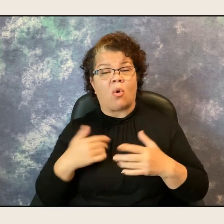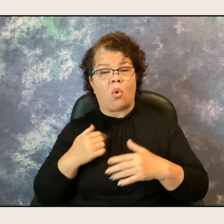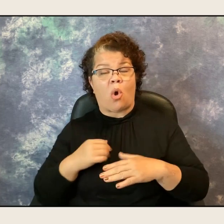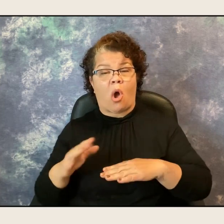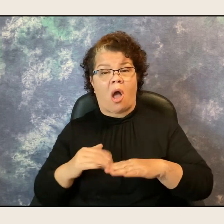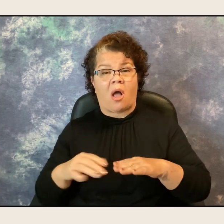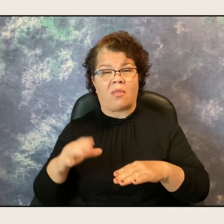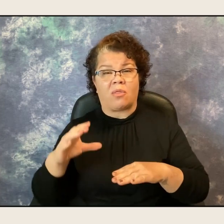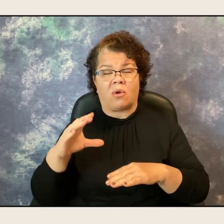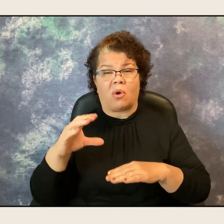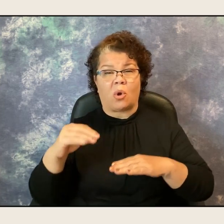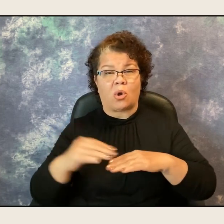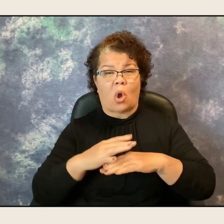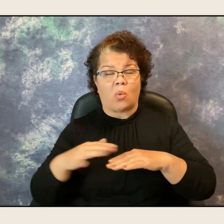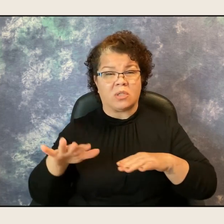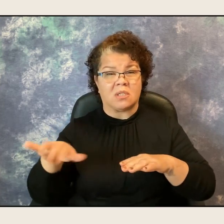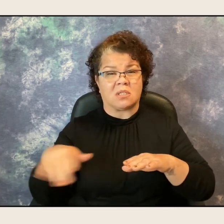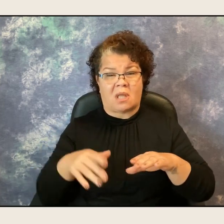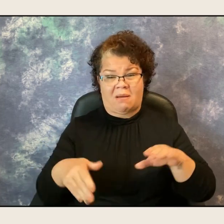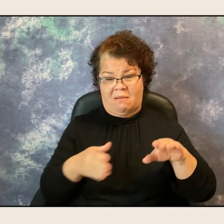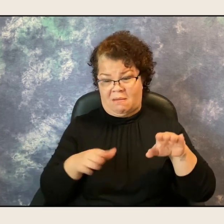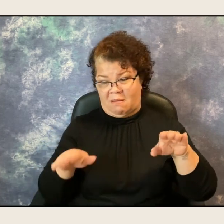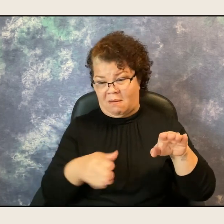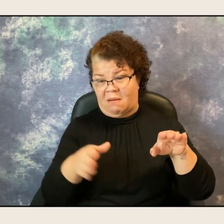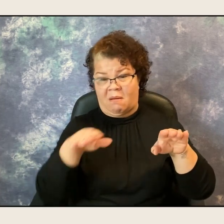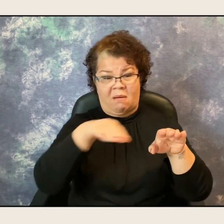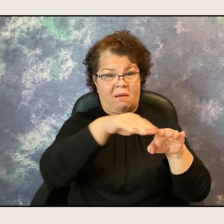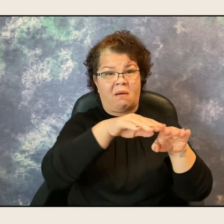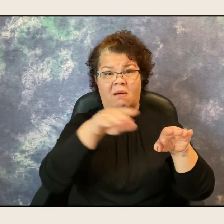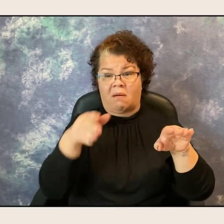and activist circles and artistic circles could learn,